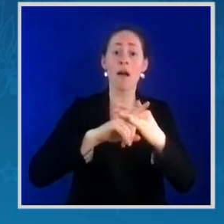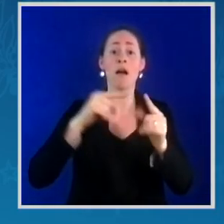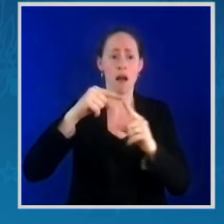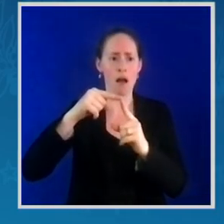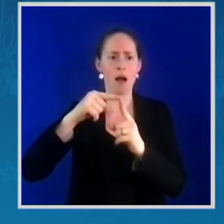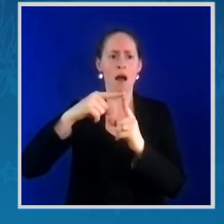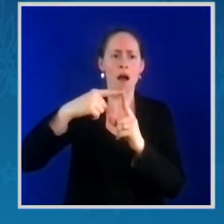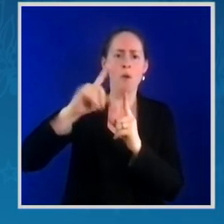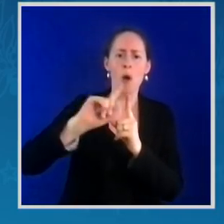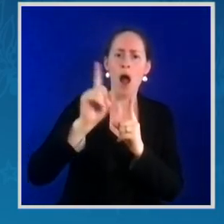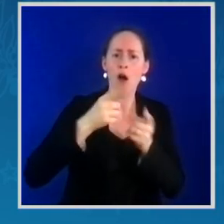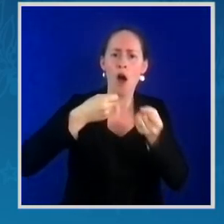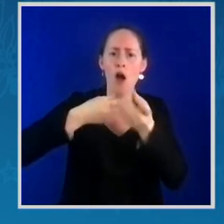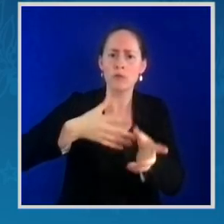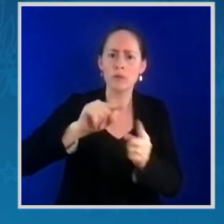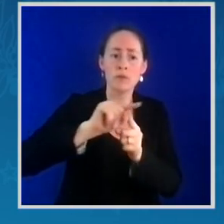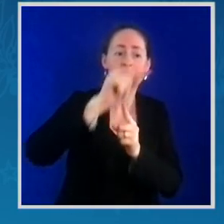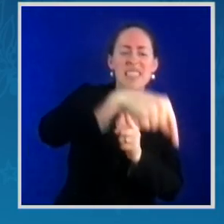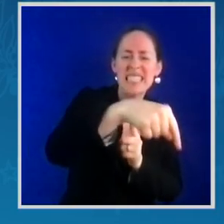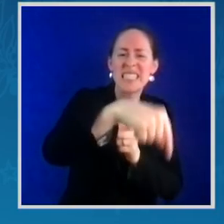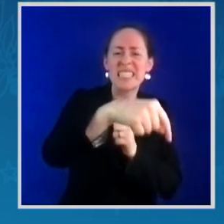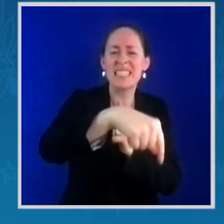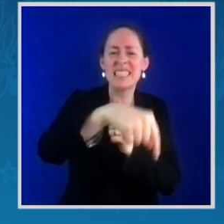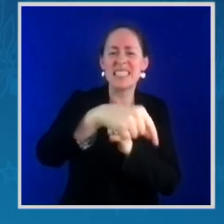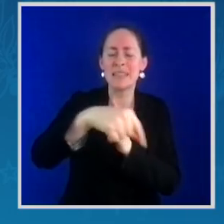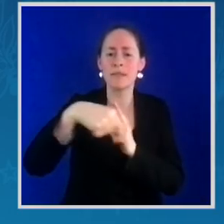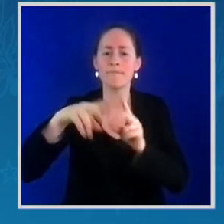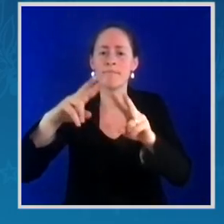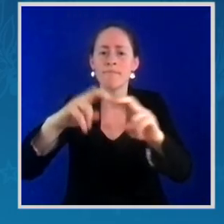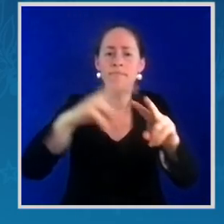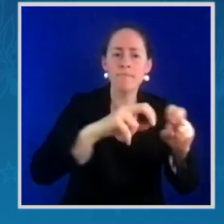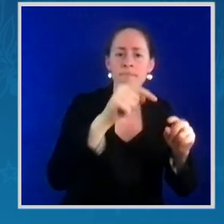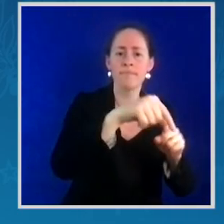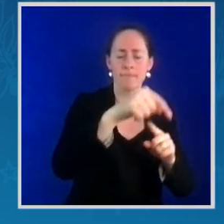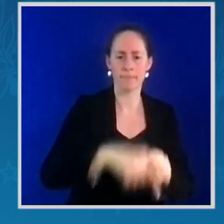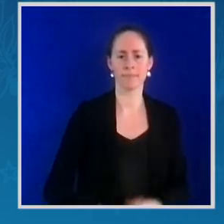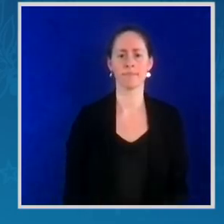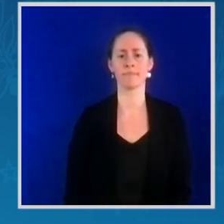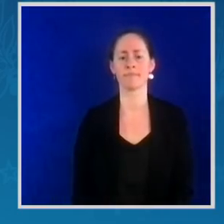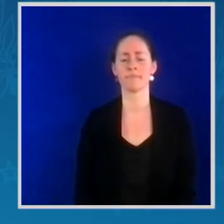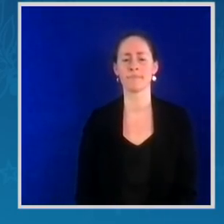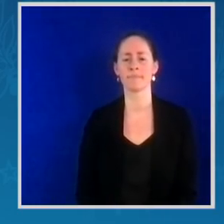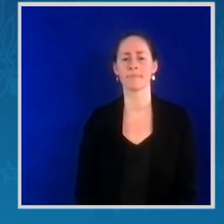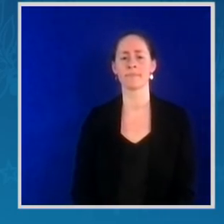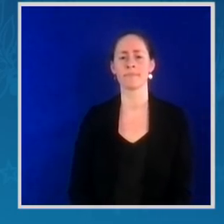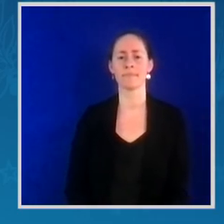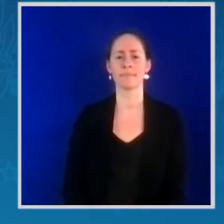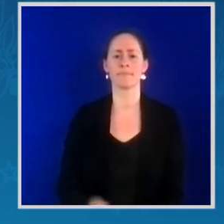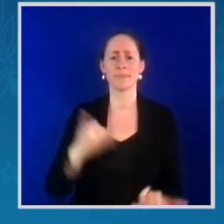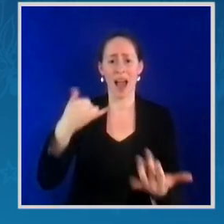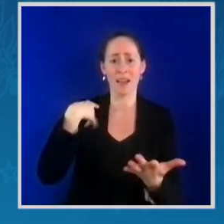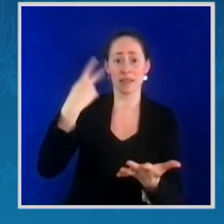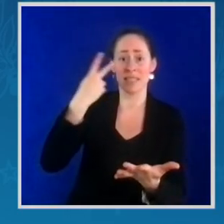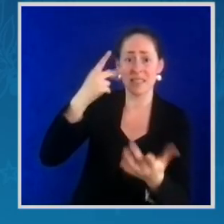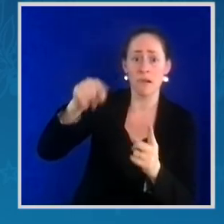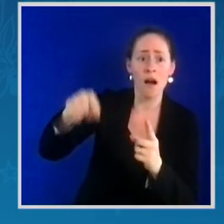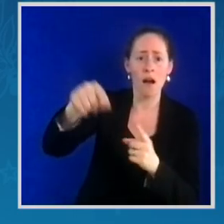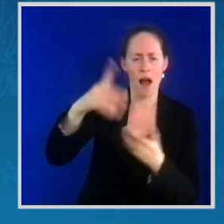If you want to address the needs of a people, you must meet those people. You must spend time with those people,